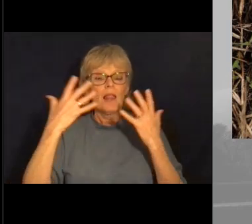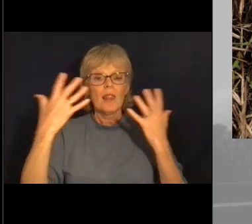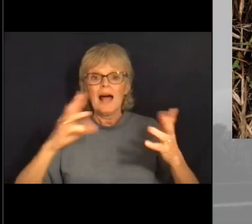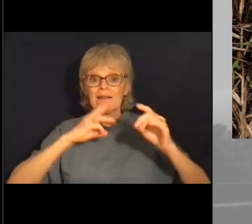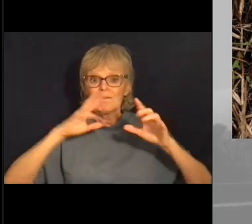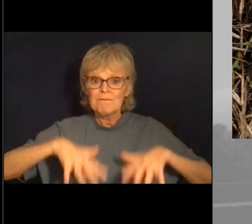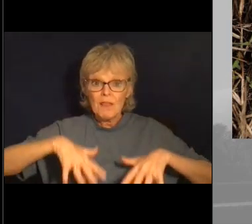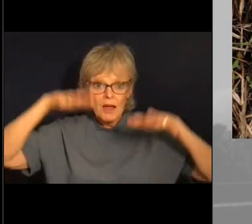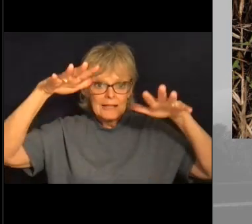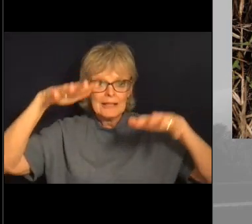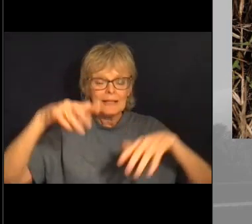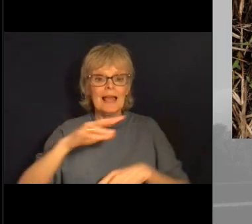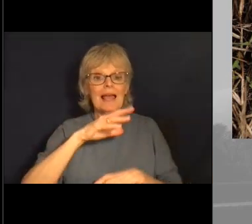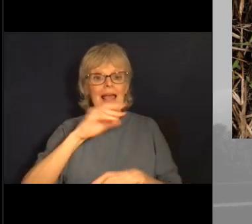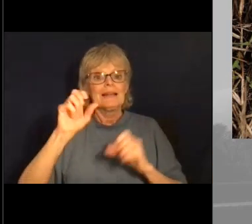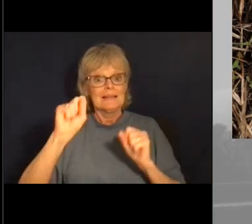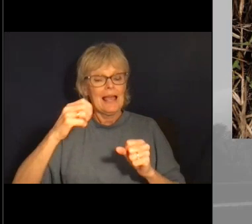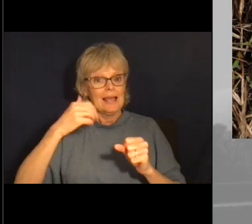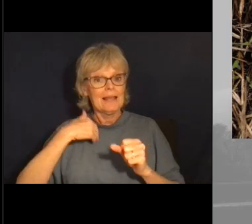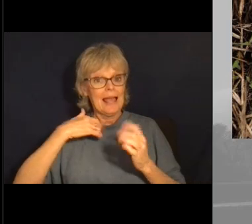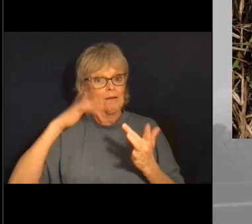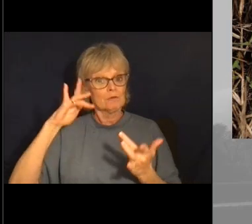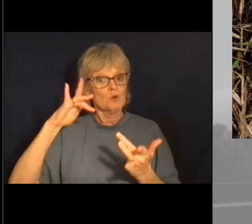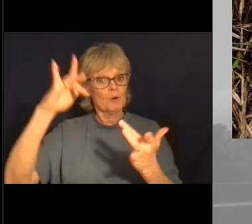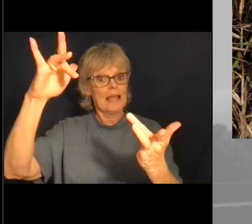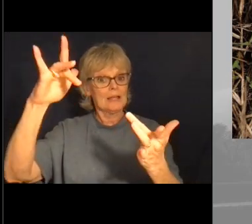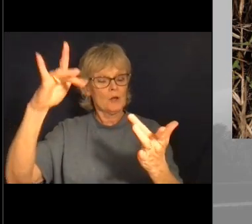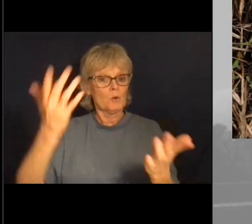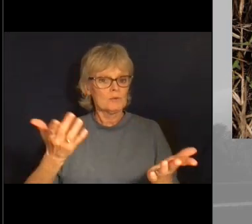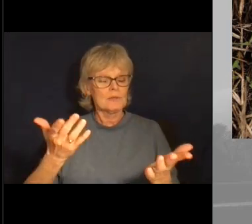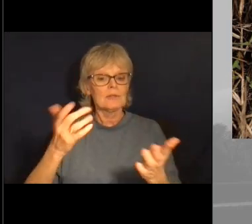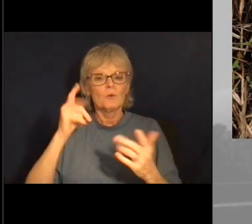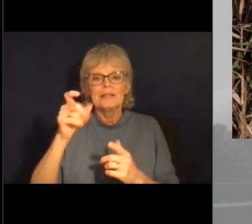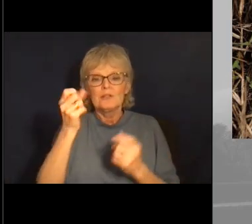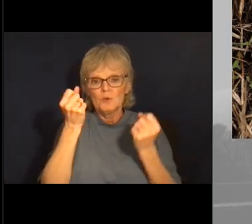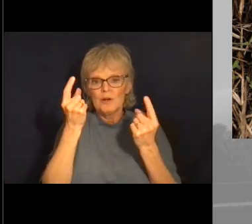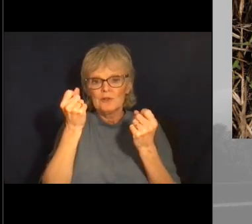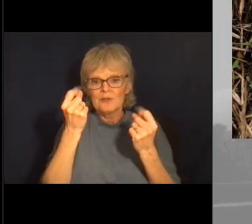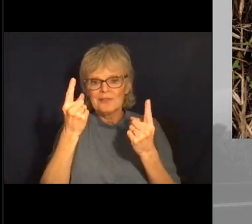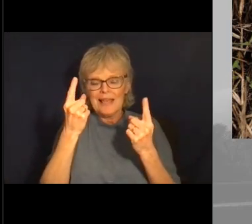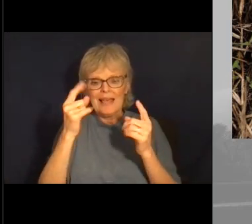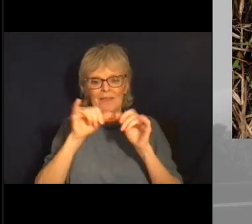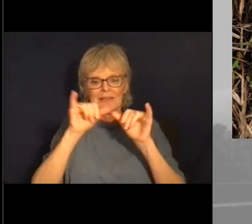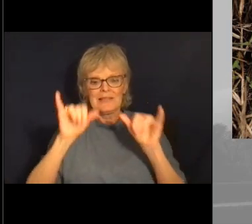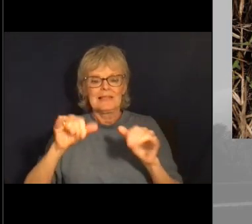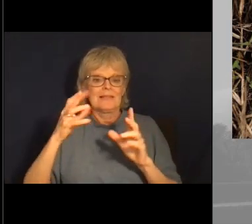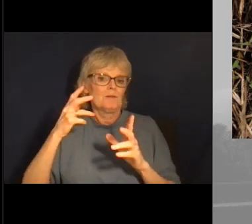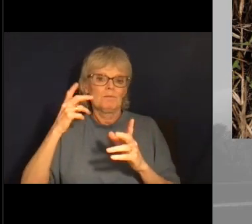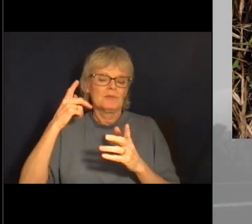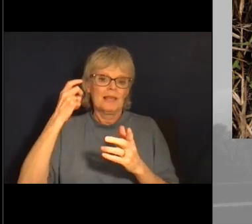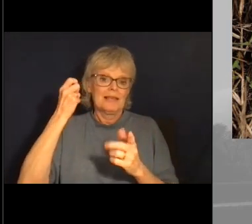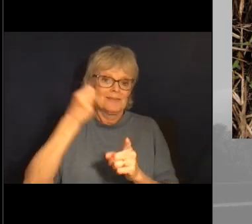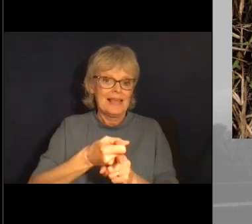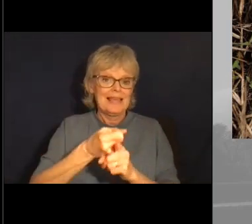and they can actually have tornadoes. So we need to understand those systems as they make landfall, and as they produce all of these hazards